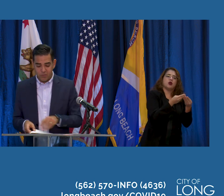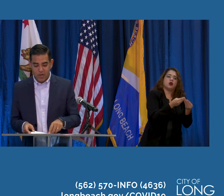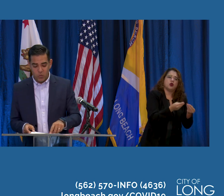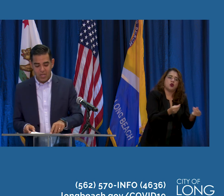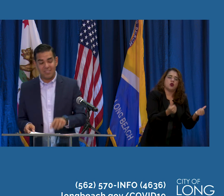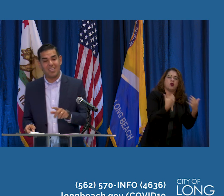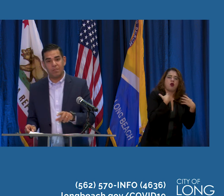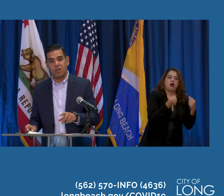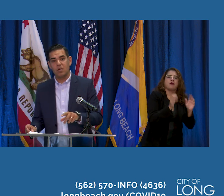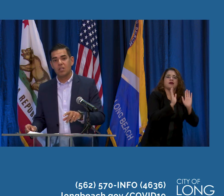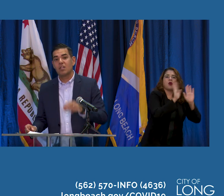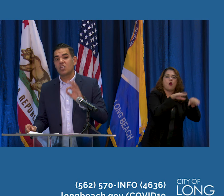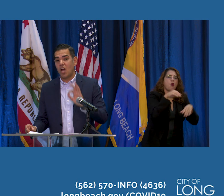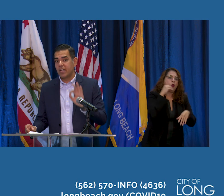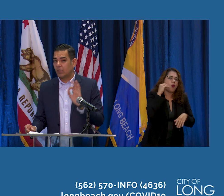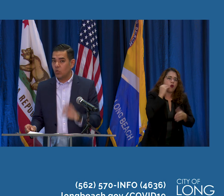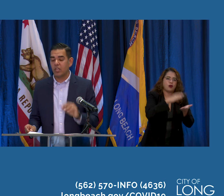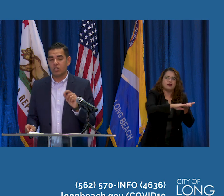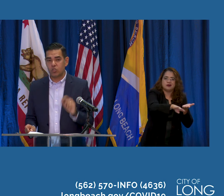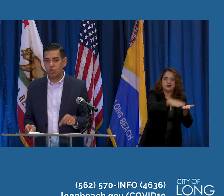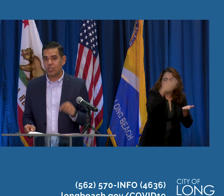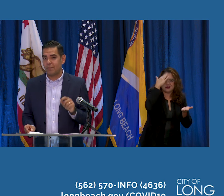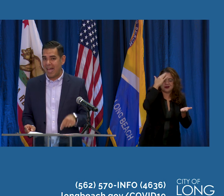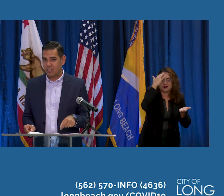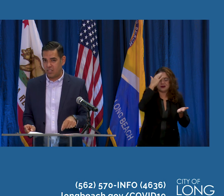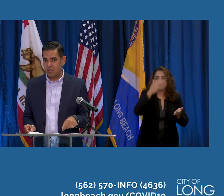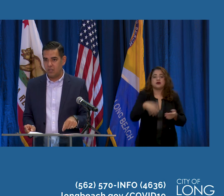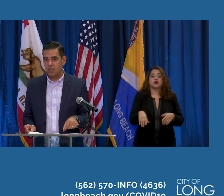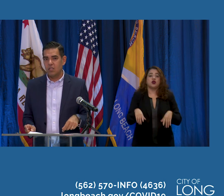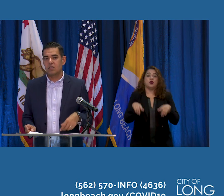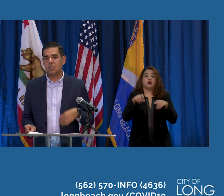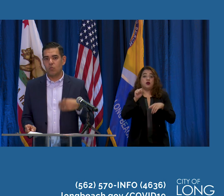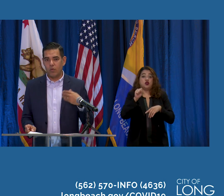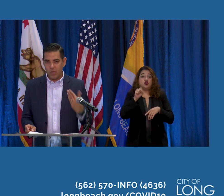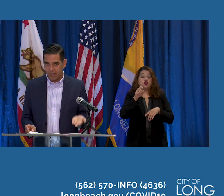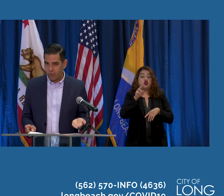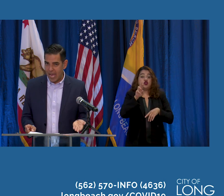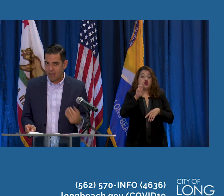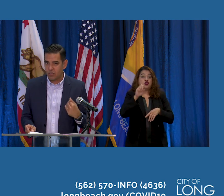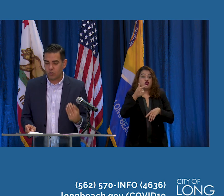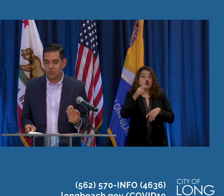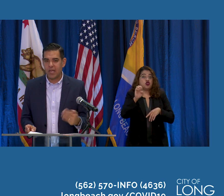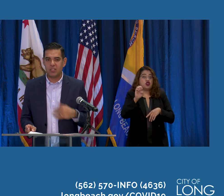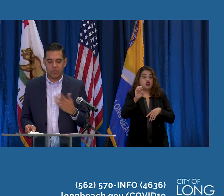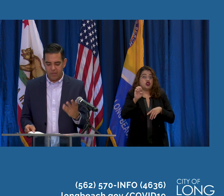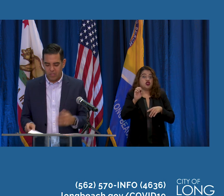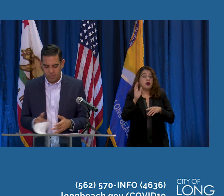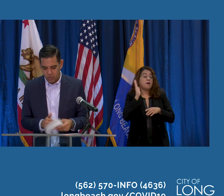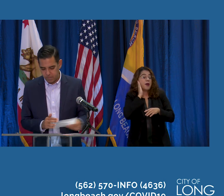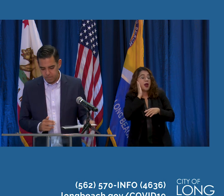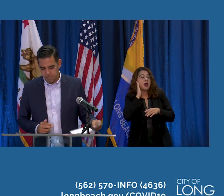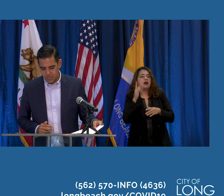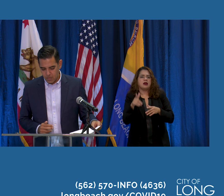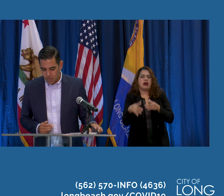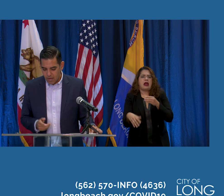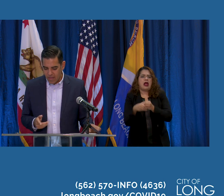And this by the way is the number not including our surge capacity. So if we add our surge beds, we'd have a lot more.